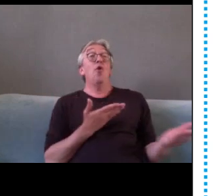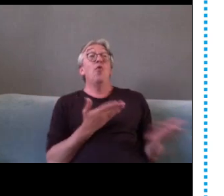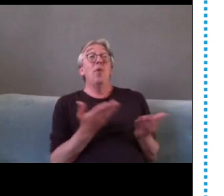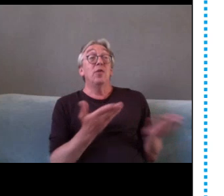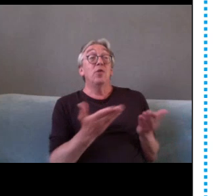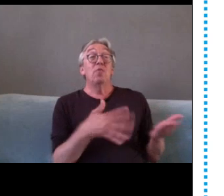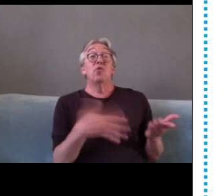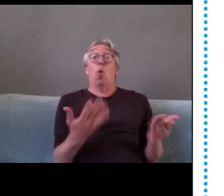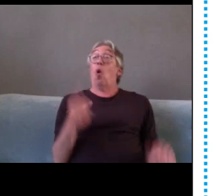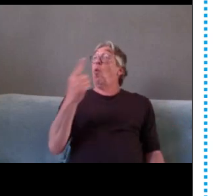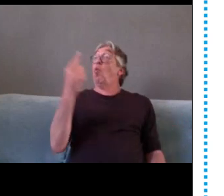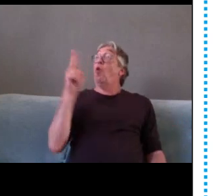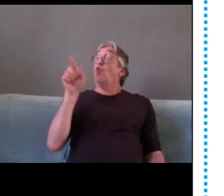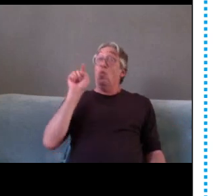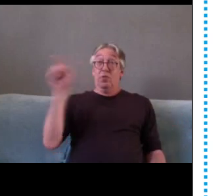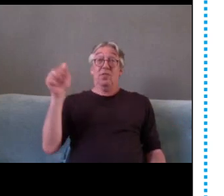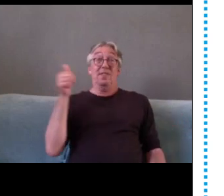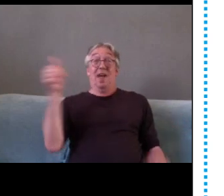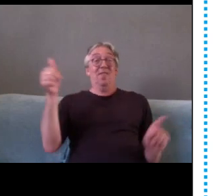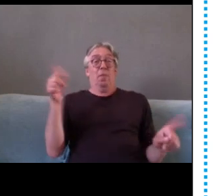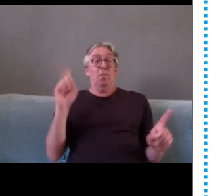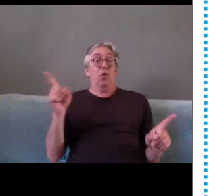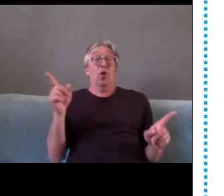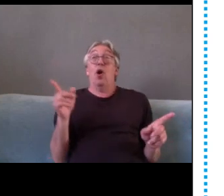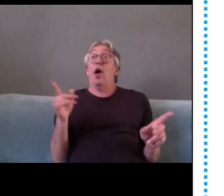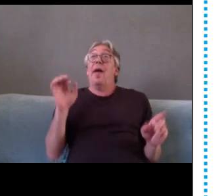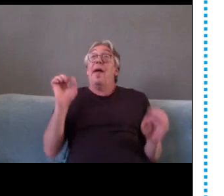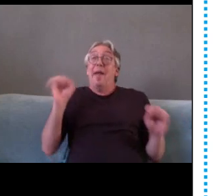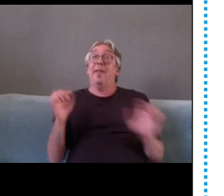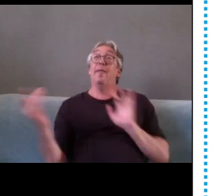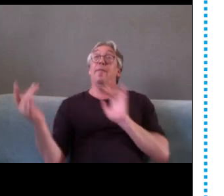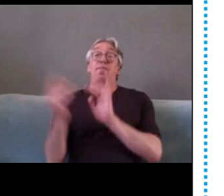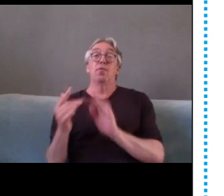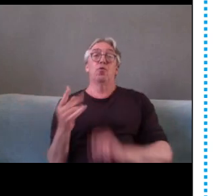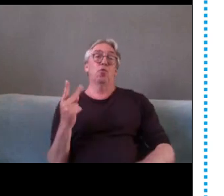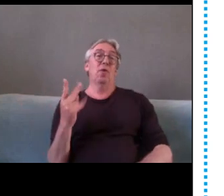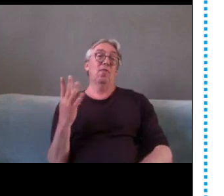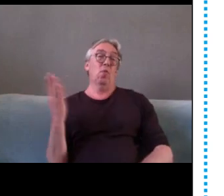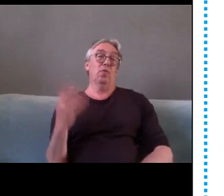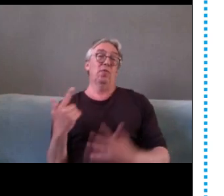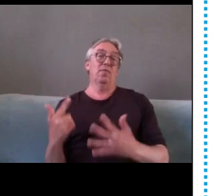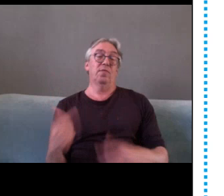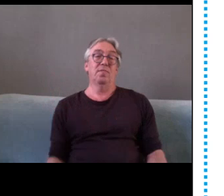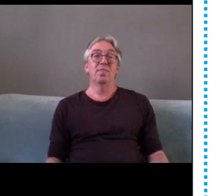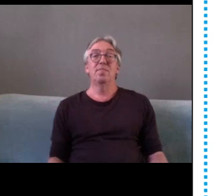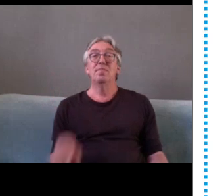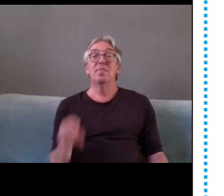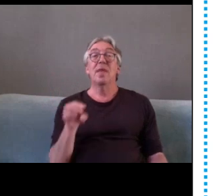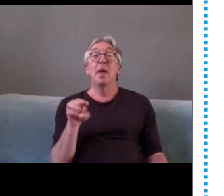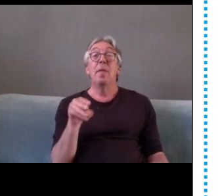That was a clear answer. Alejandro, I have another question which is quite up to date